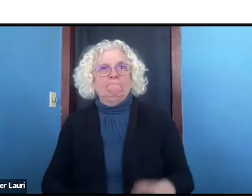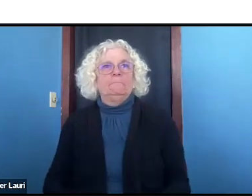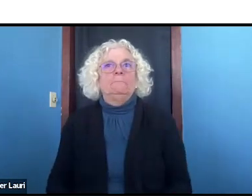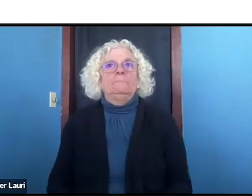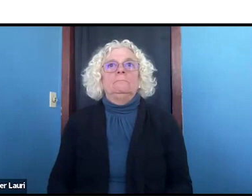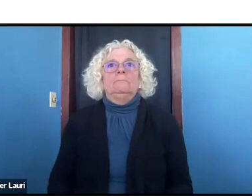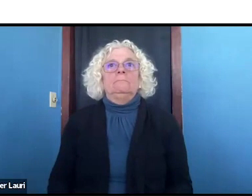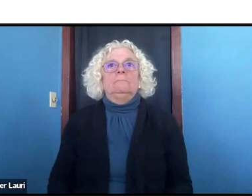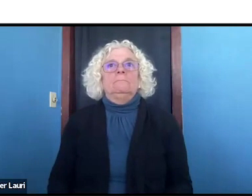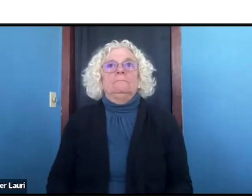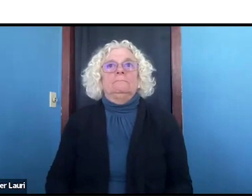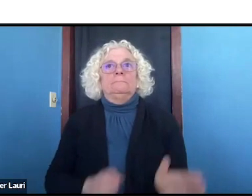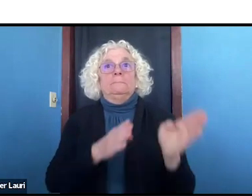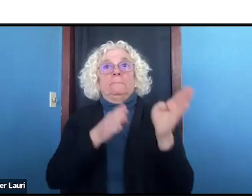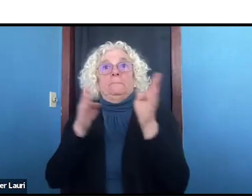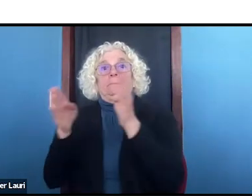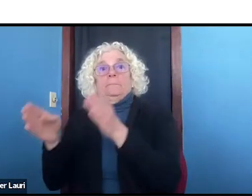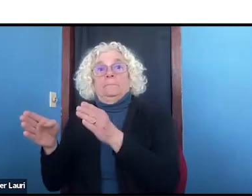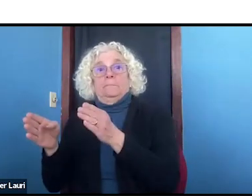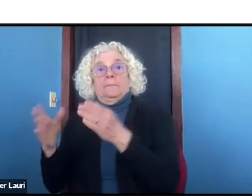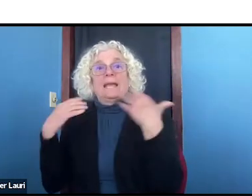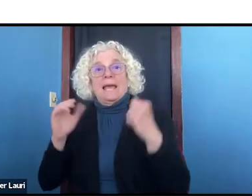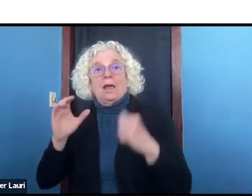Disparities in health status is more what we're seeing